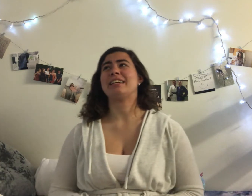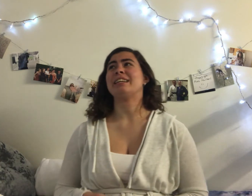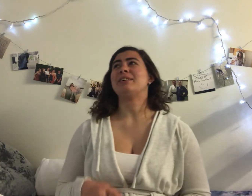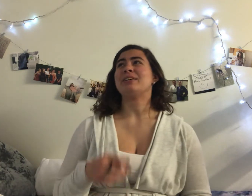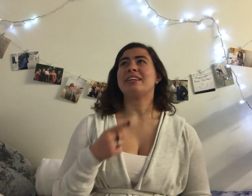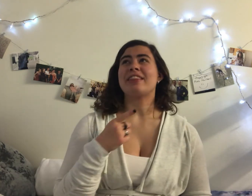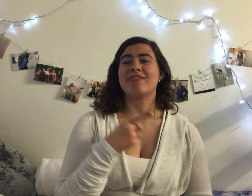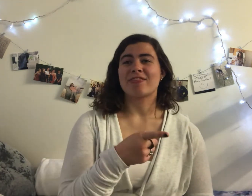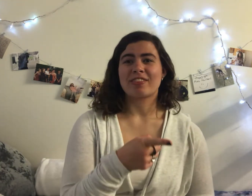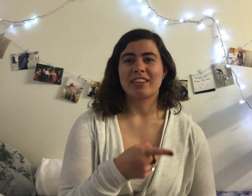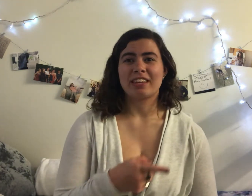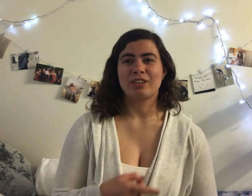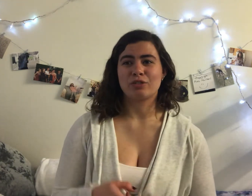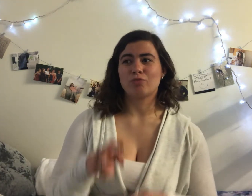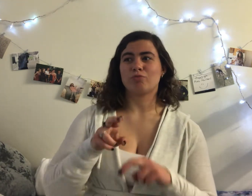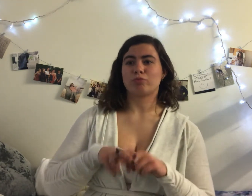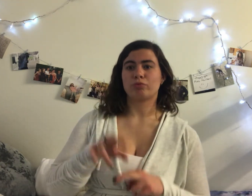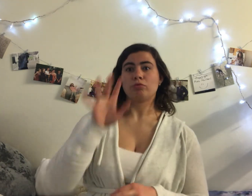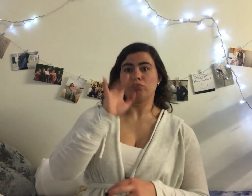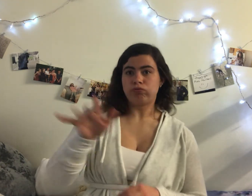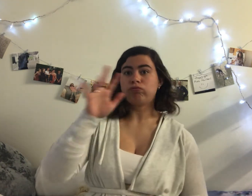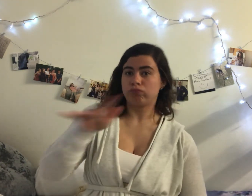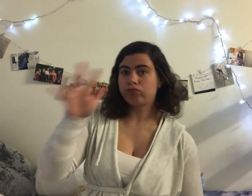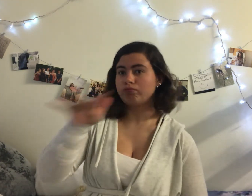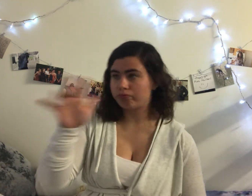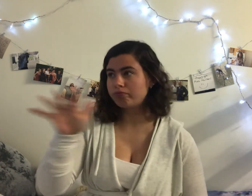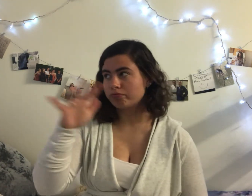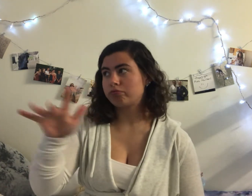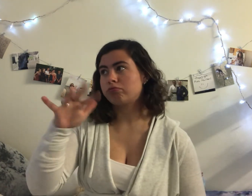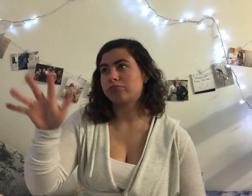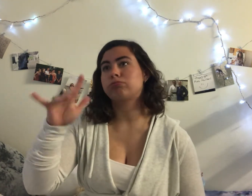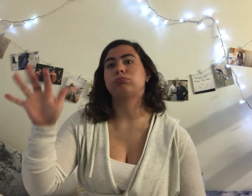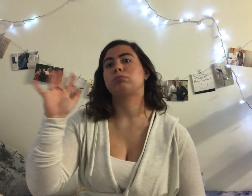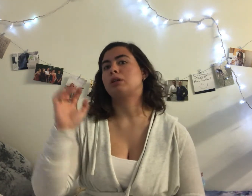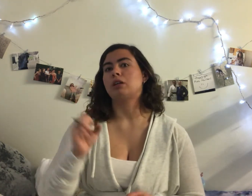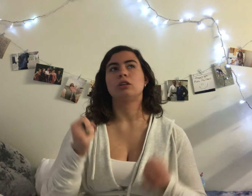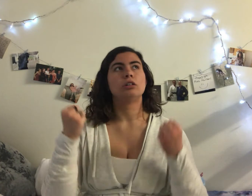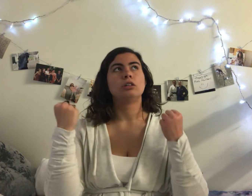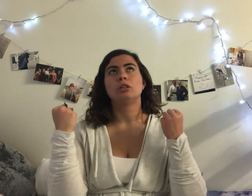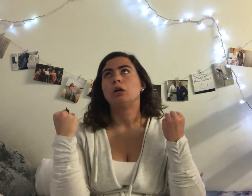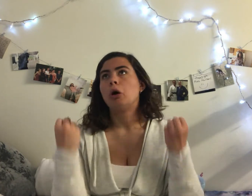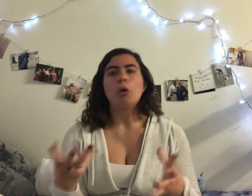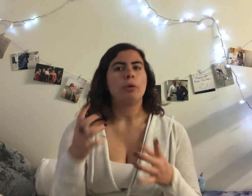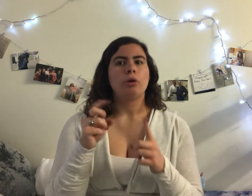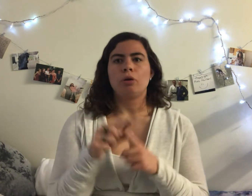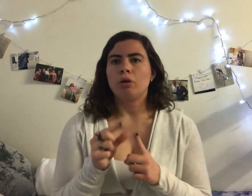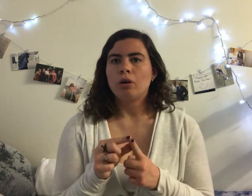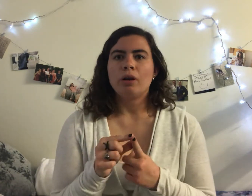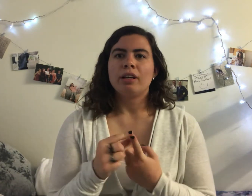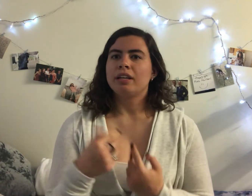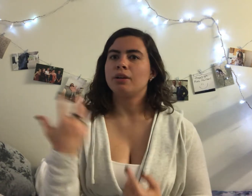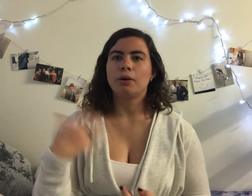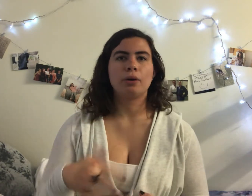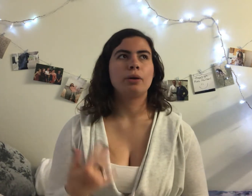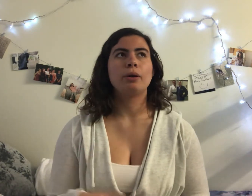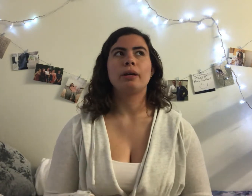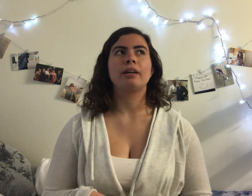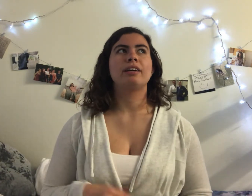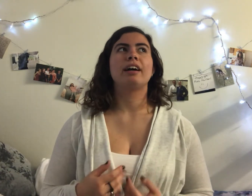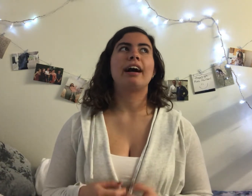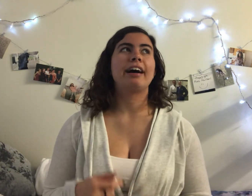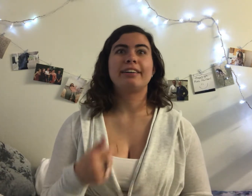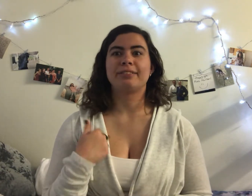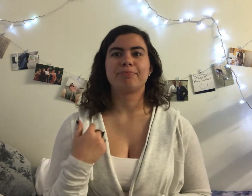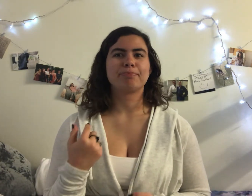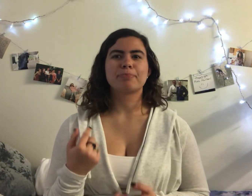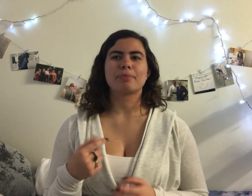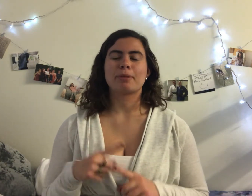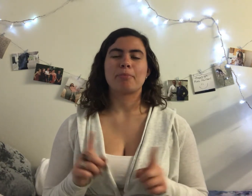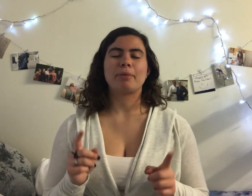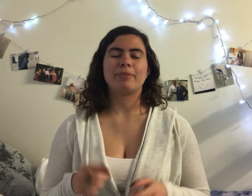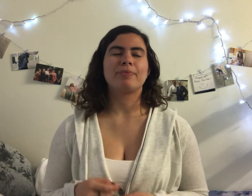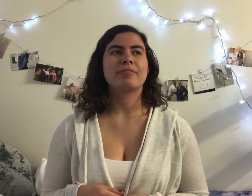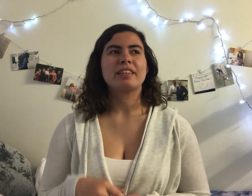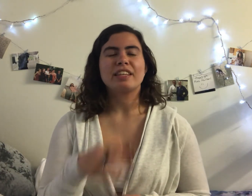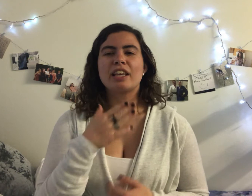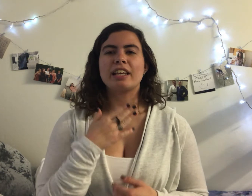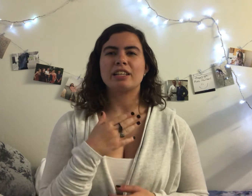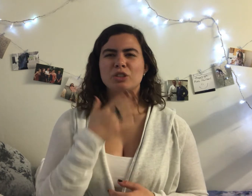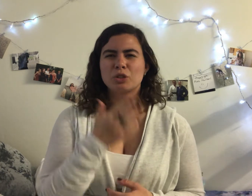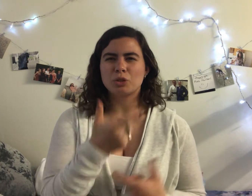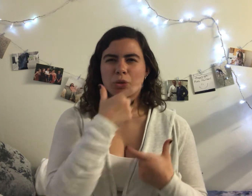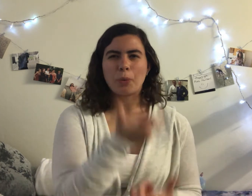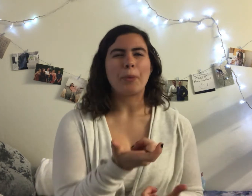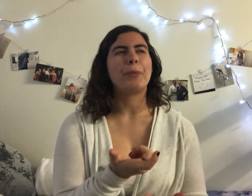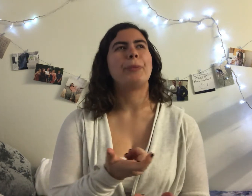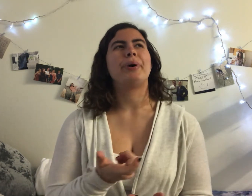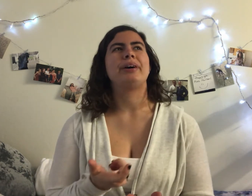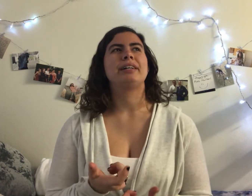they're sitting there having to fingerspell all these words. But it's good for me to watch them